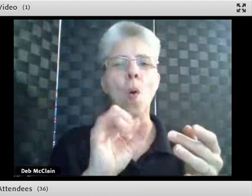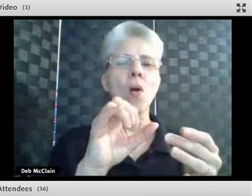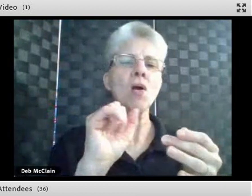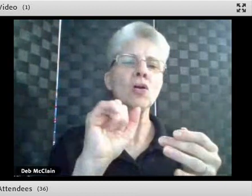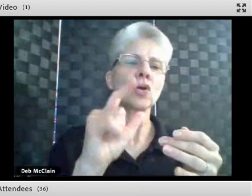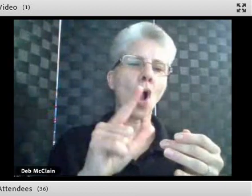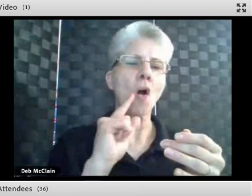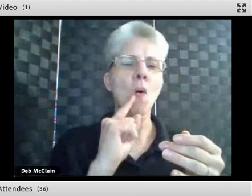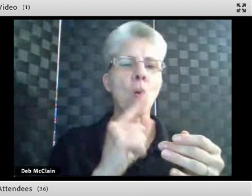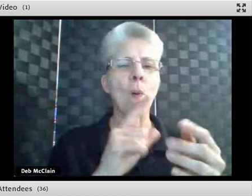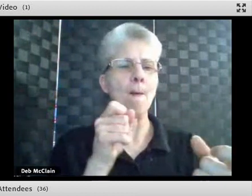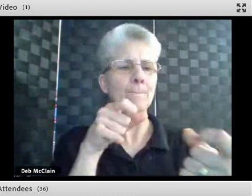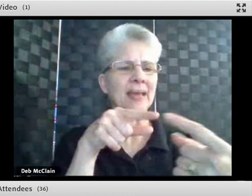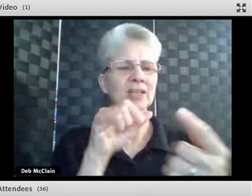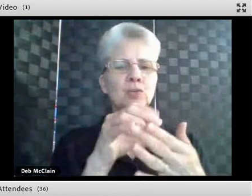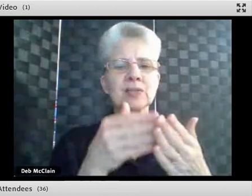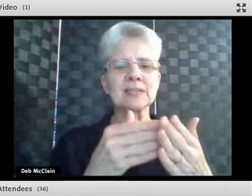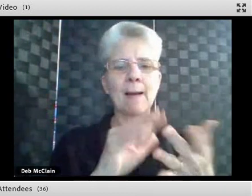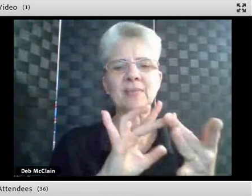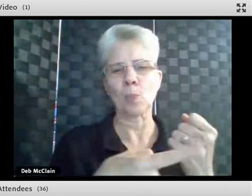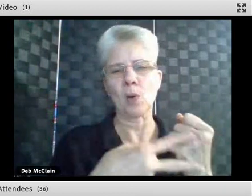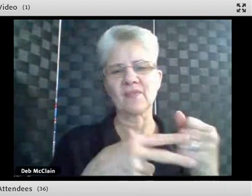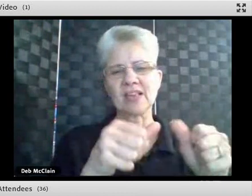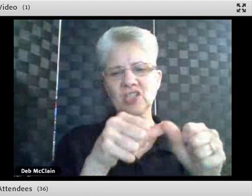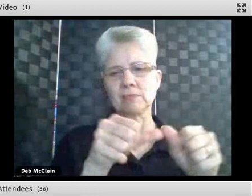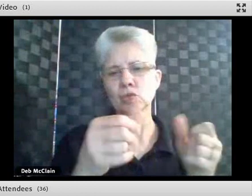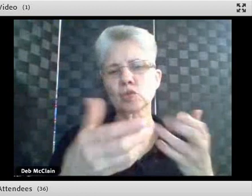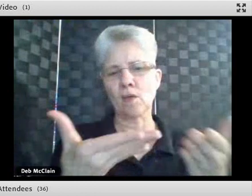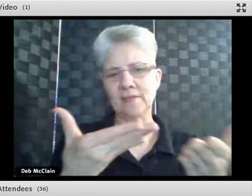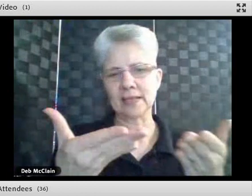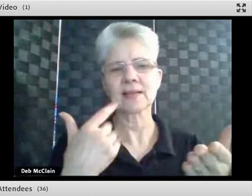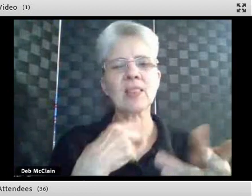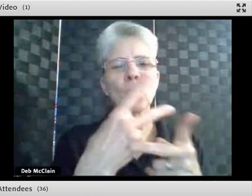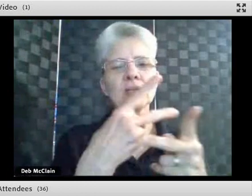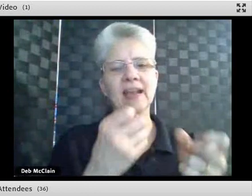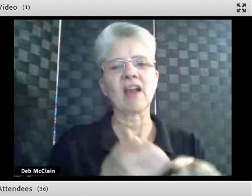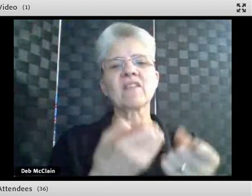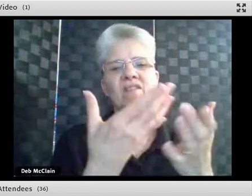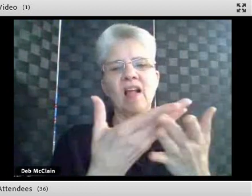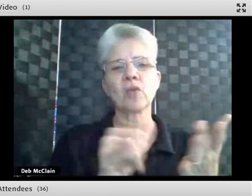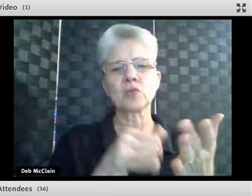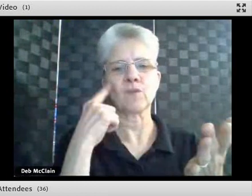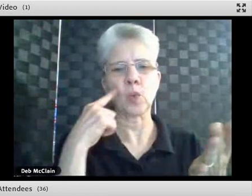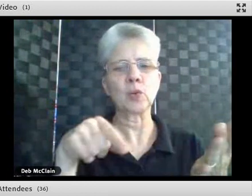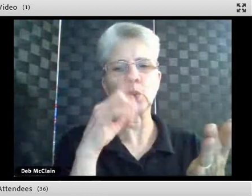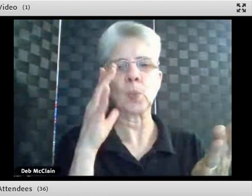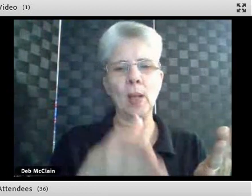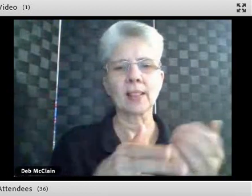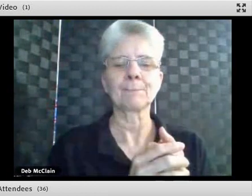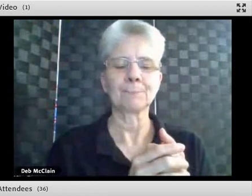or paying into some sort of digital preservation service that will take care of a lot of that thought for you.